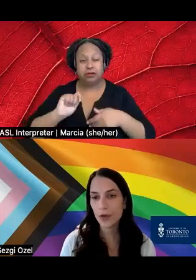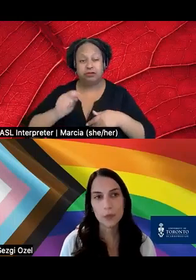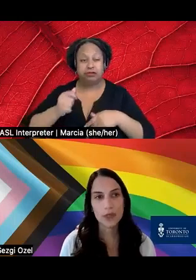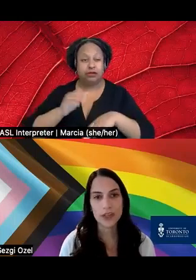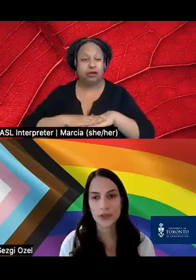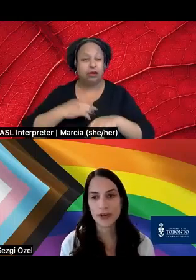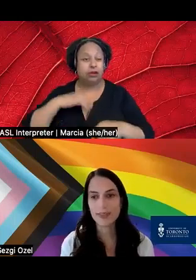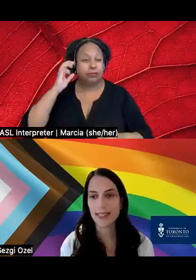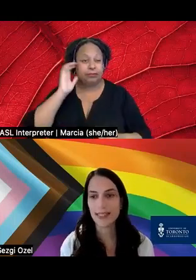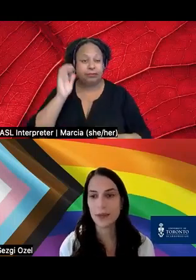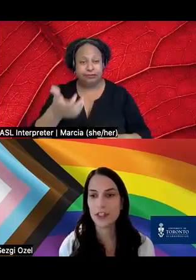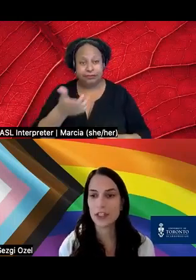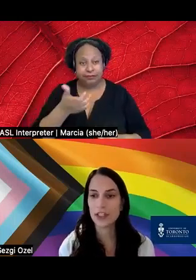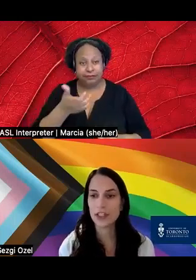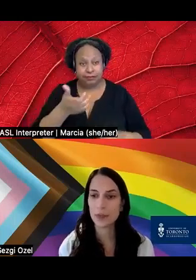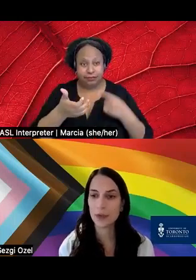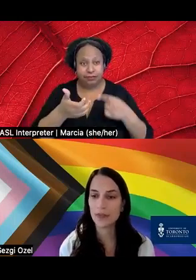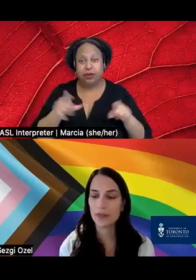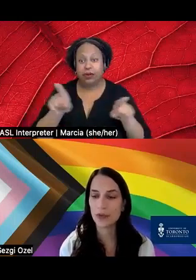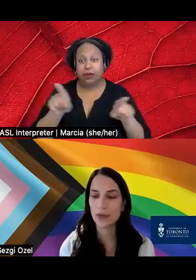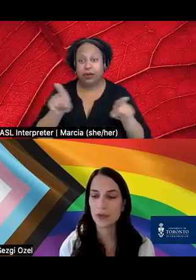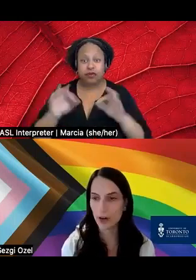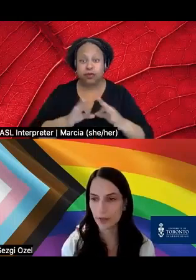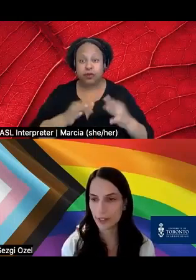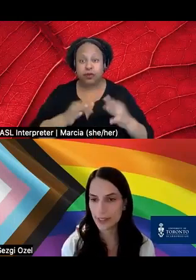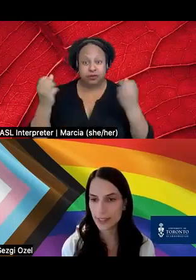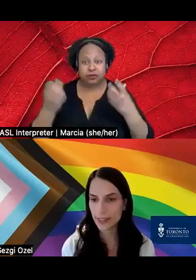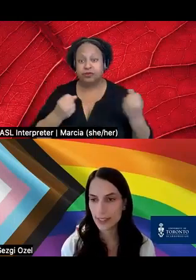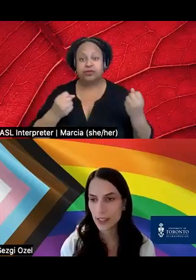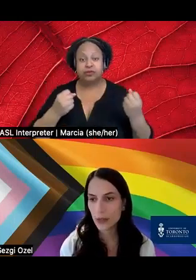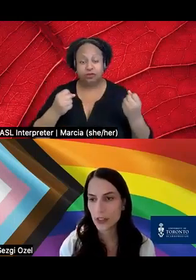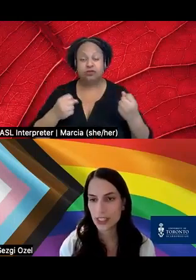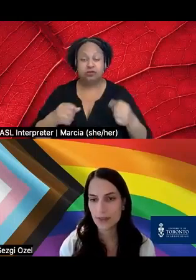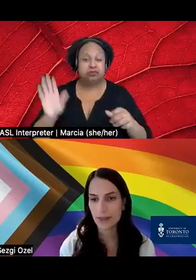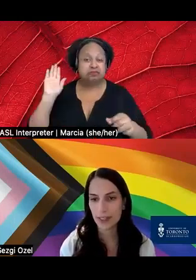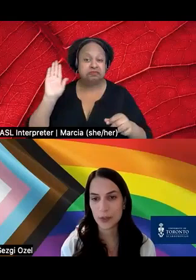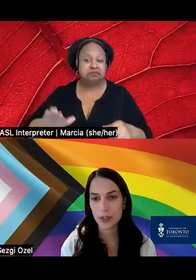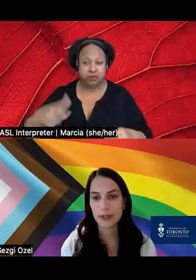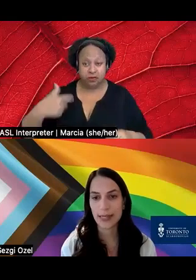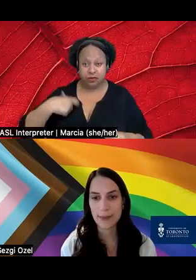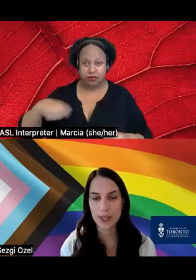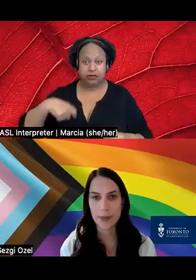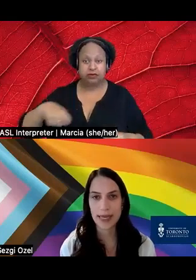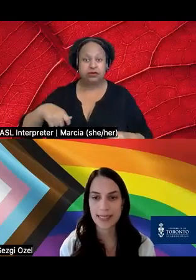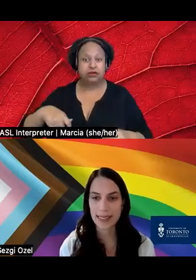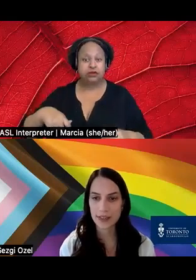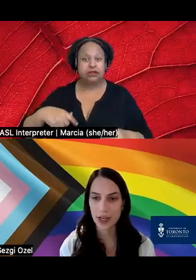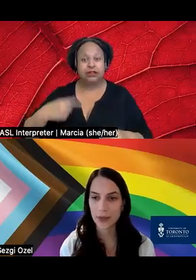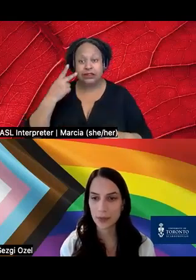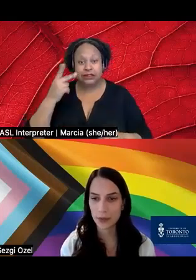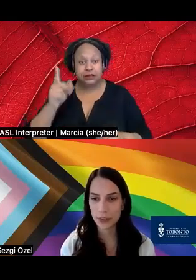We also have sign language interpreting for the entire conference, which is available on laptop and desktop computers.